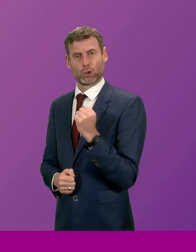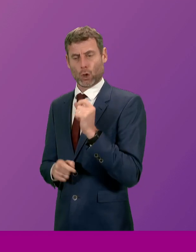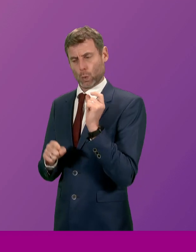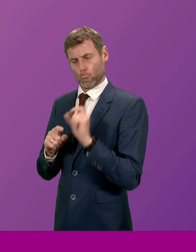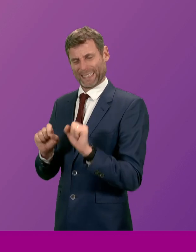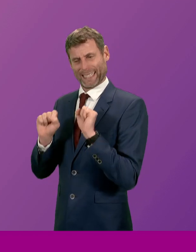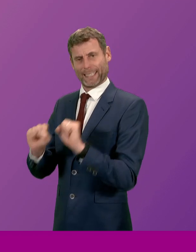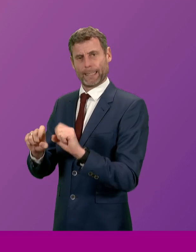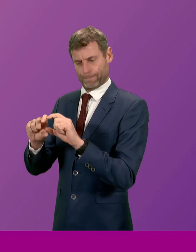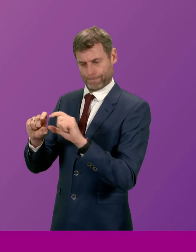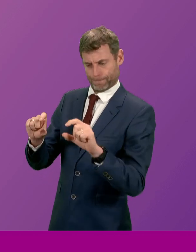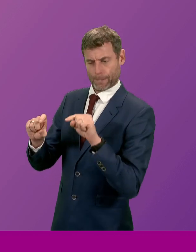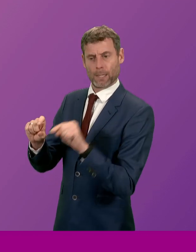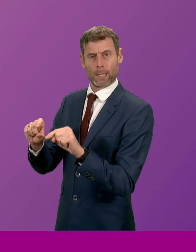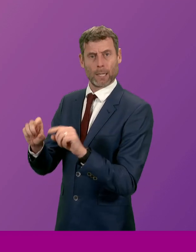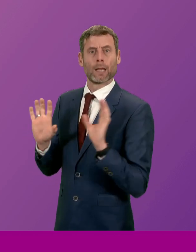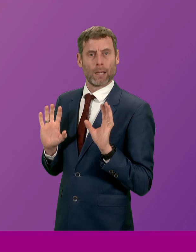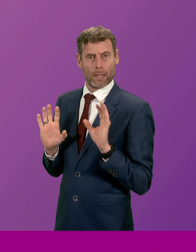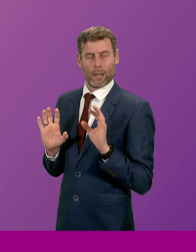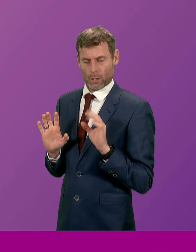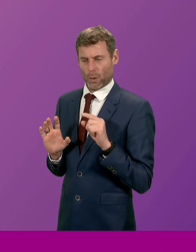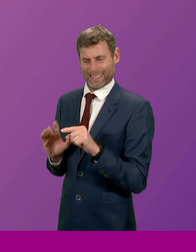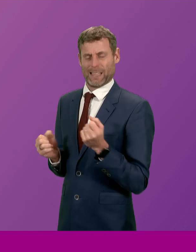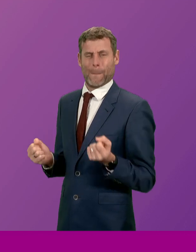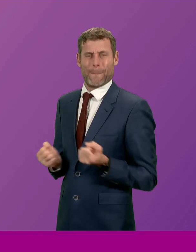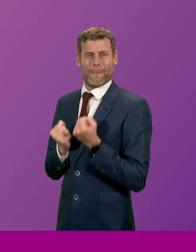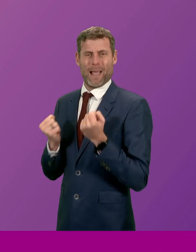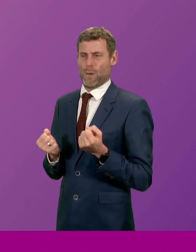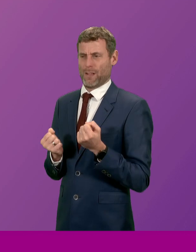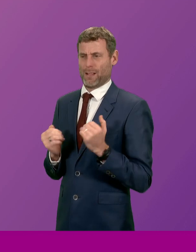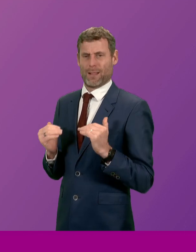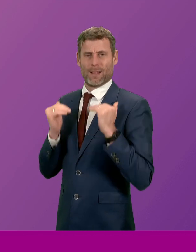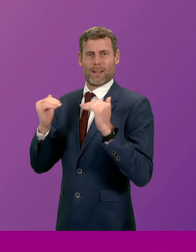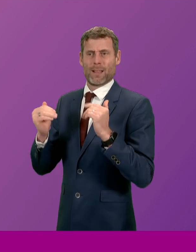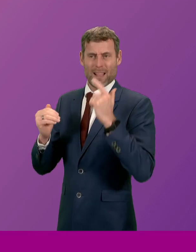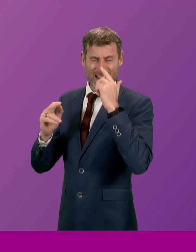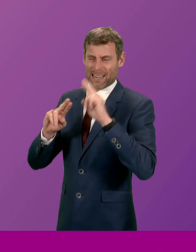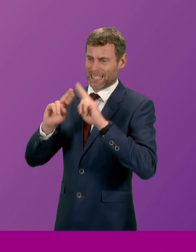association promotes and engages substantively with Parliament on that designation, which enables Scotch whisky to have such a powerful position in the international marketplace.